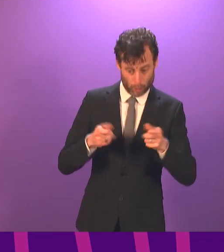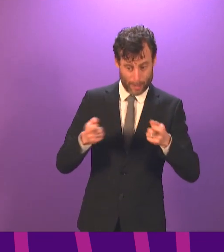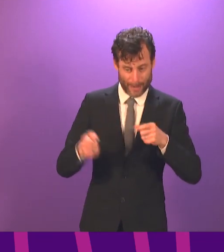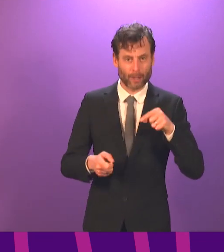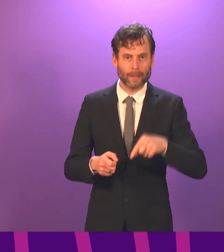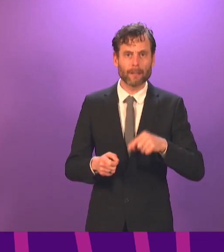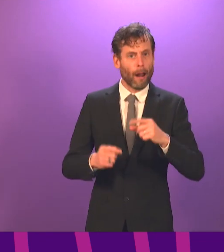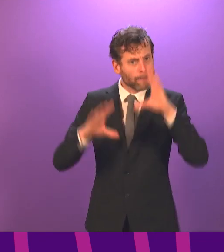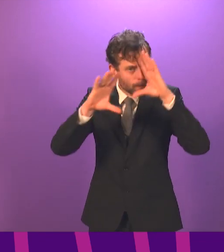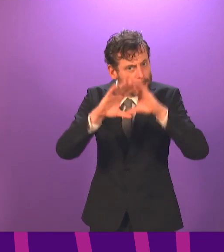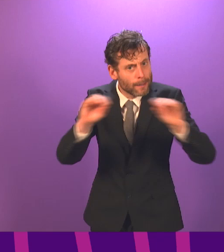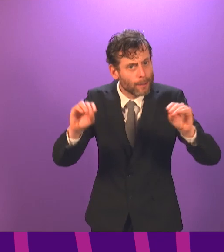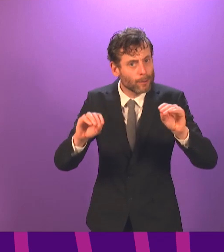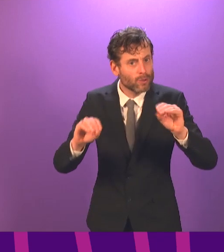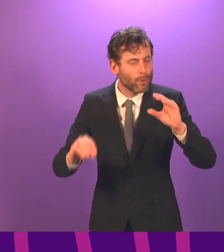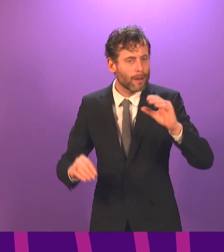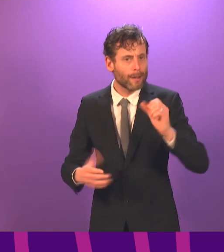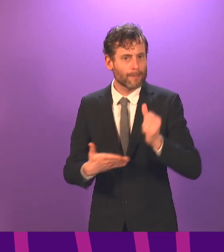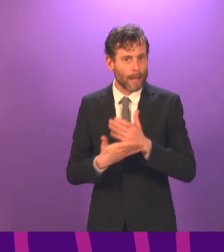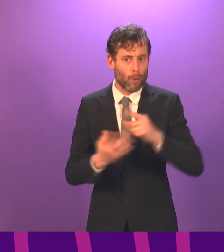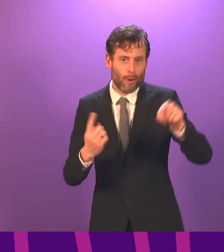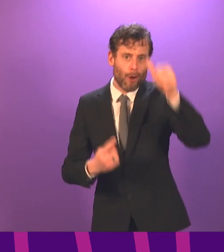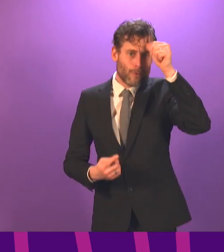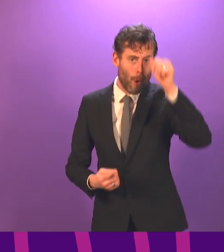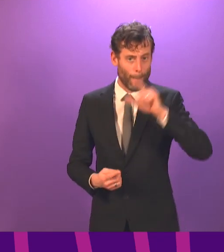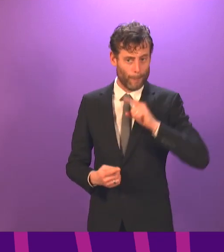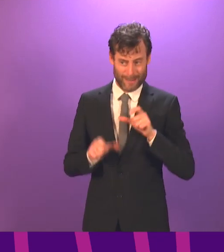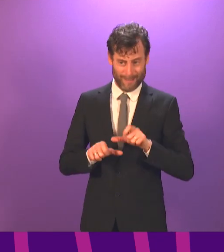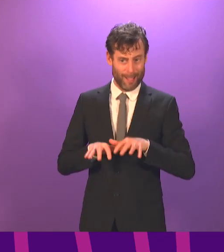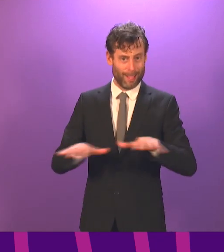Sarah Boyack (Lothian) (Lab): I thank the minister for advance